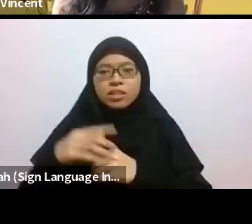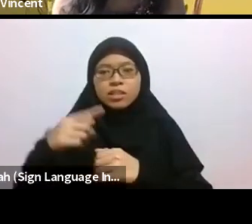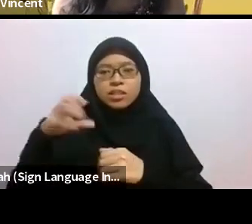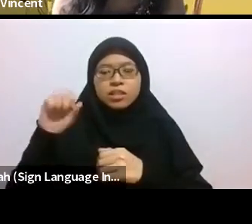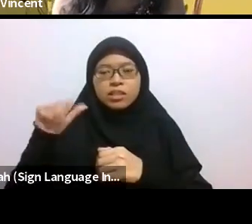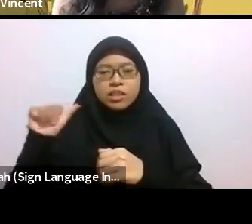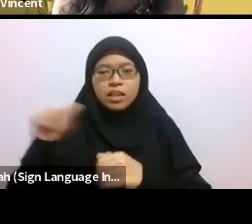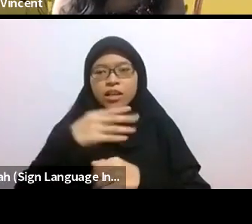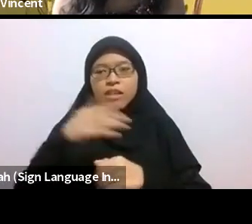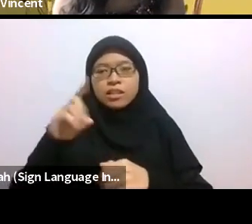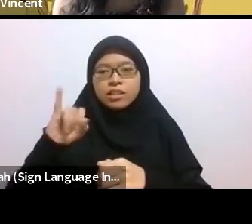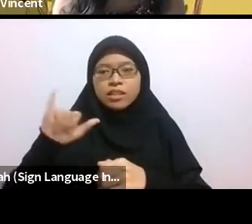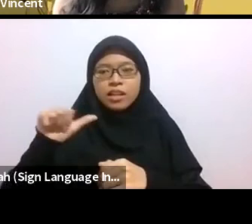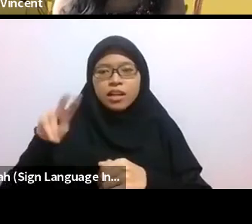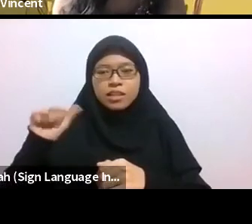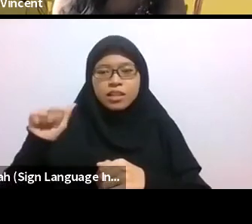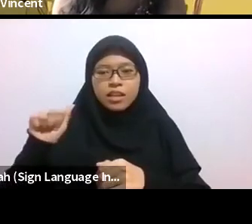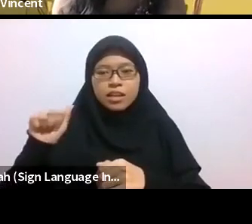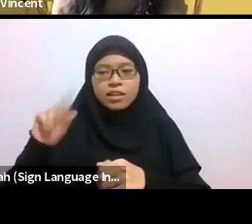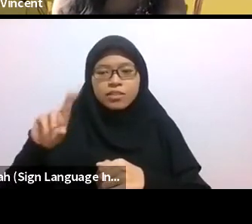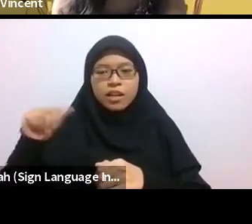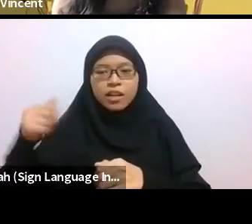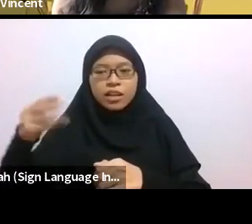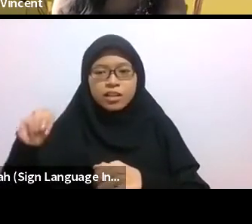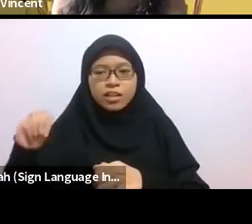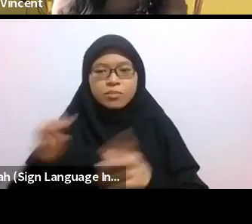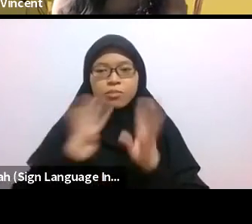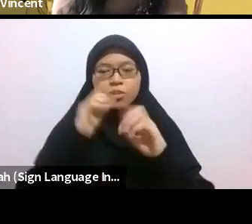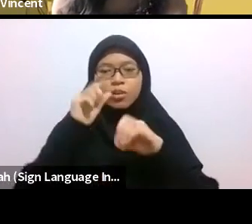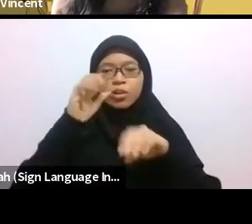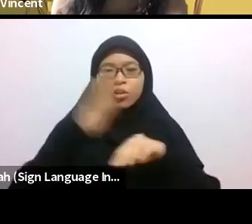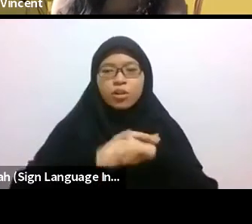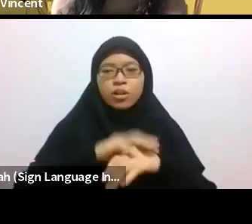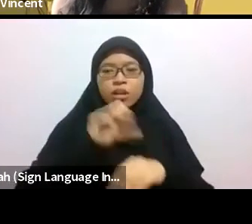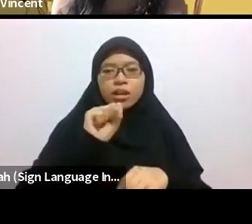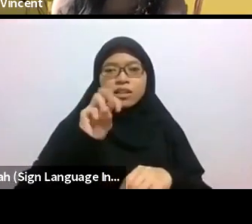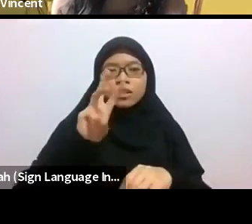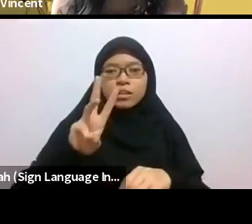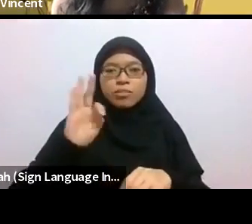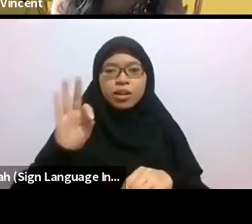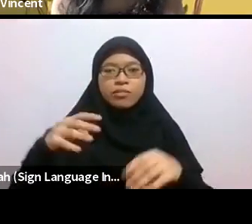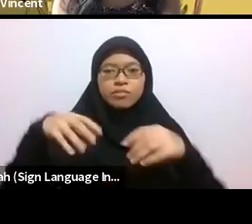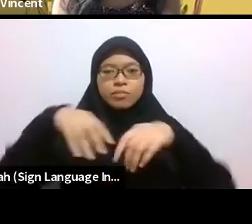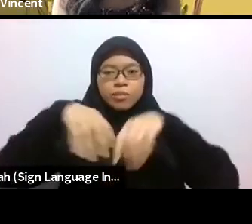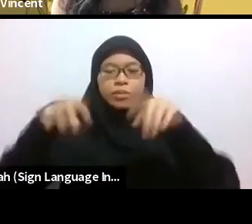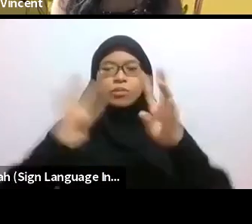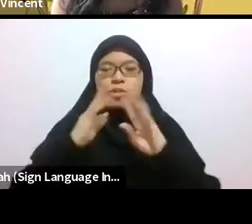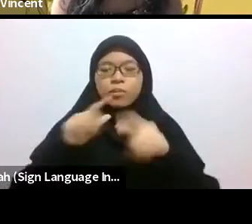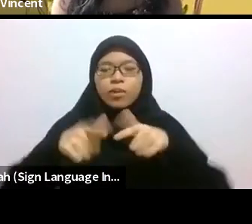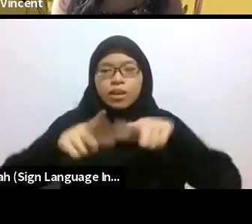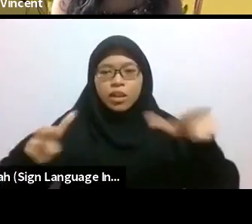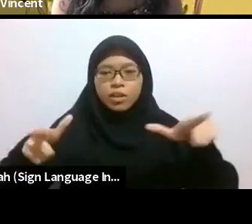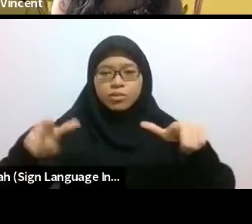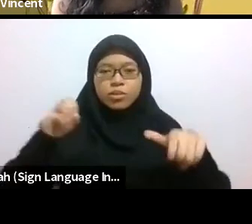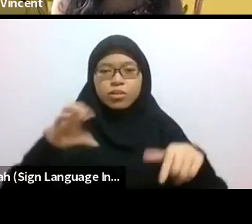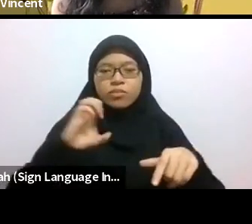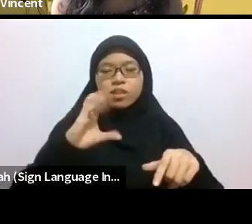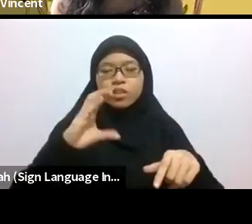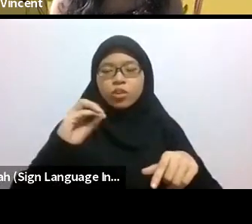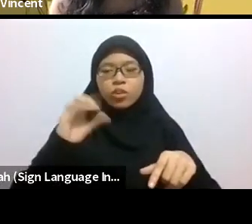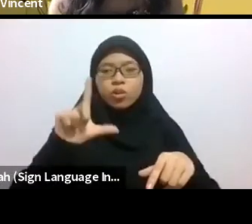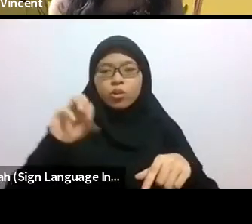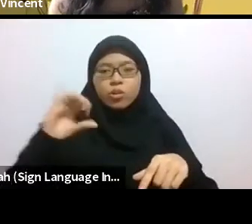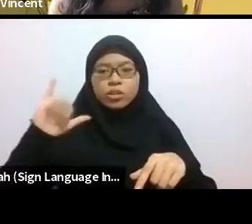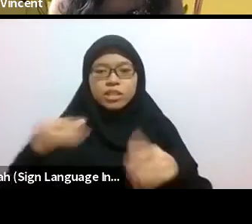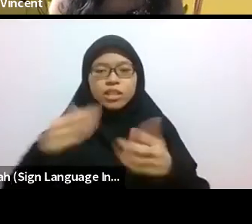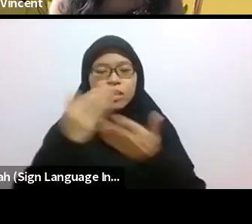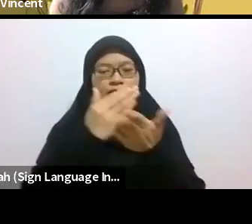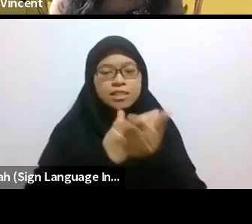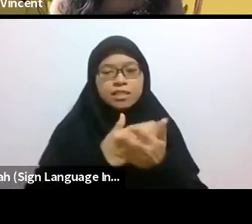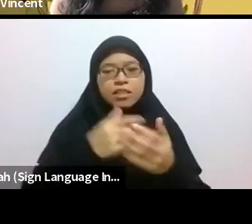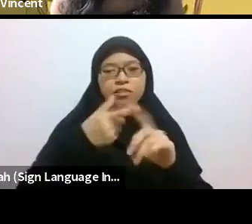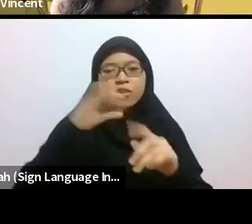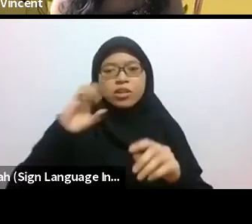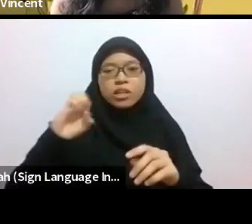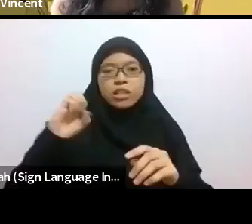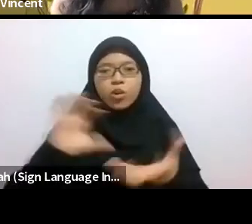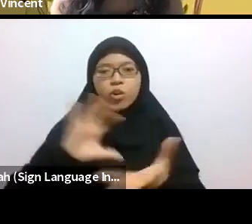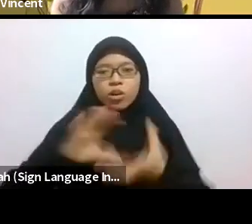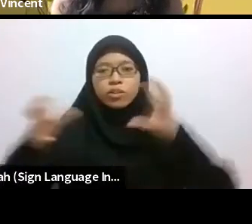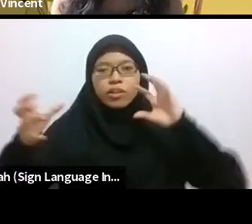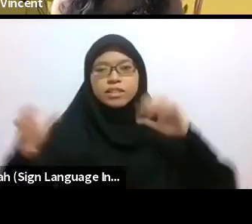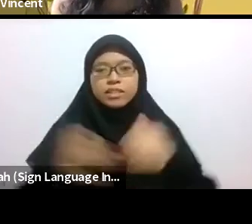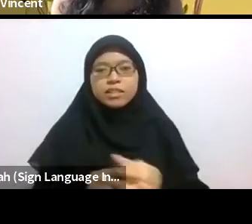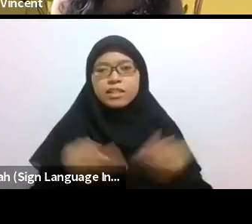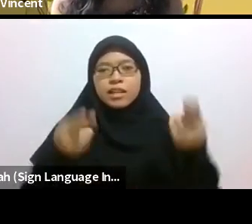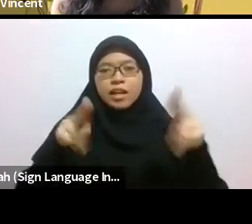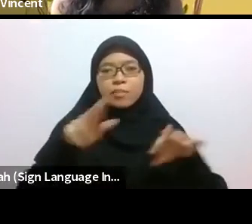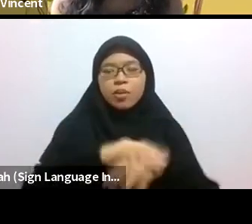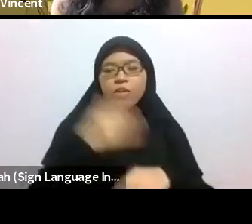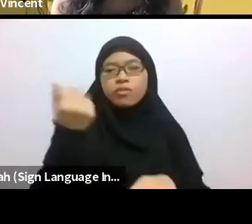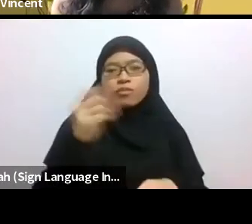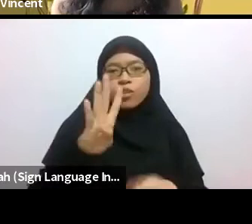they will be speaking on an SWF panel called The Language of Ecology: Lessons for the Eco-Crisis. So that’s happening on 14th November, 12pm-1pm.